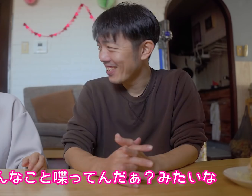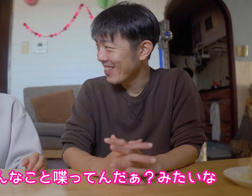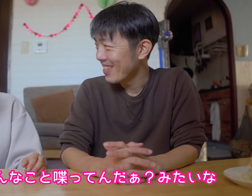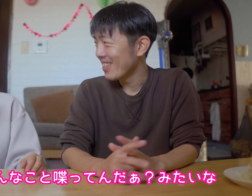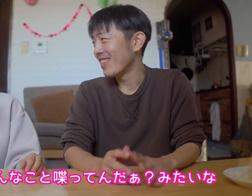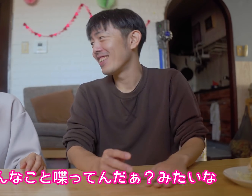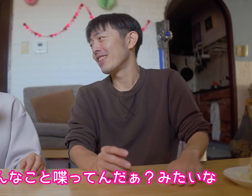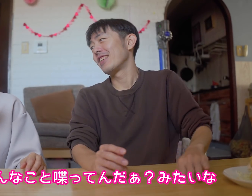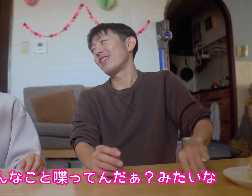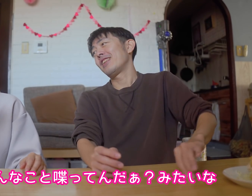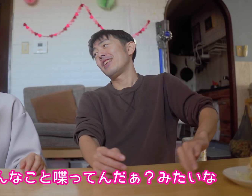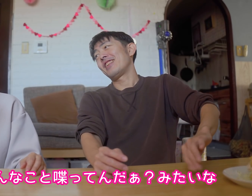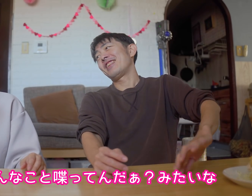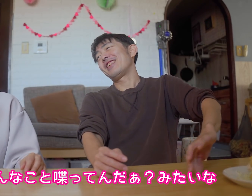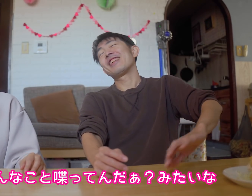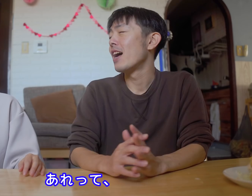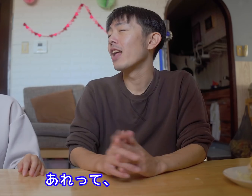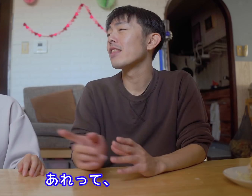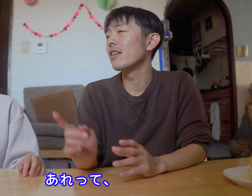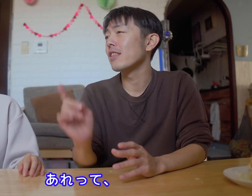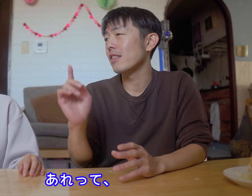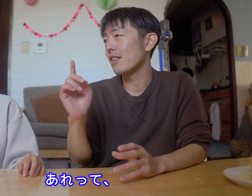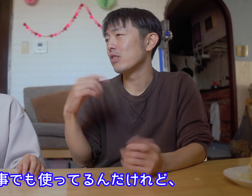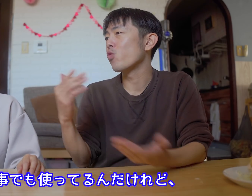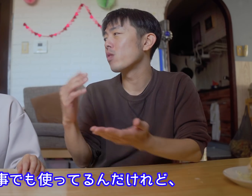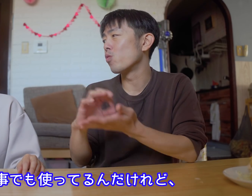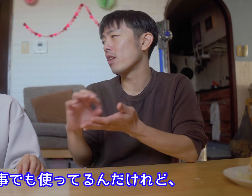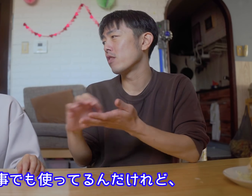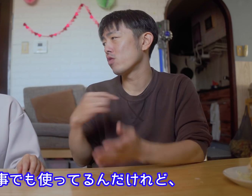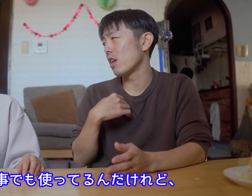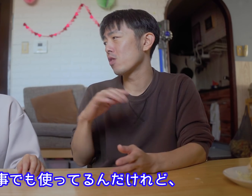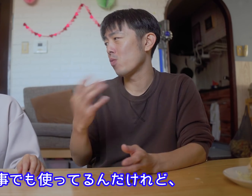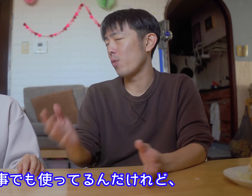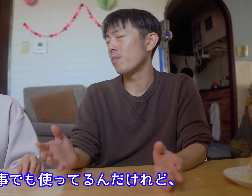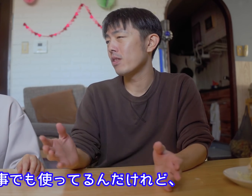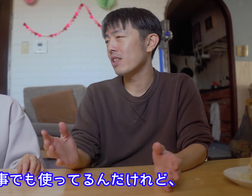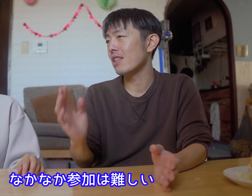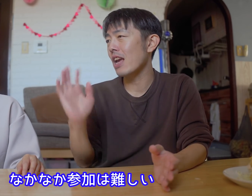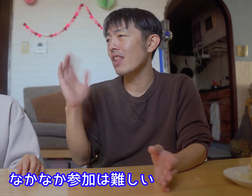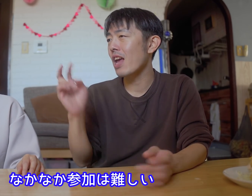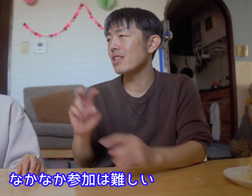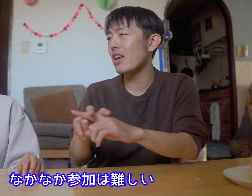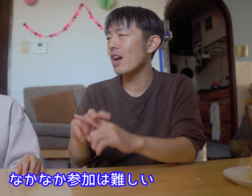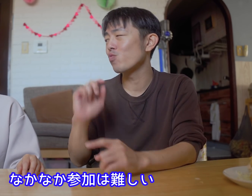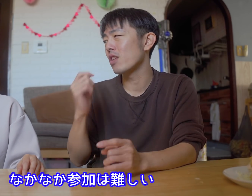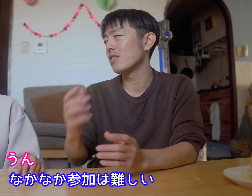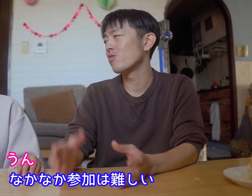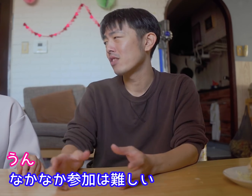(Mom)Oh, I didn't know they talked about this. (Dad)I use that at work, but it's hard to participate in the conversation. (Mom)Yeah.